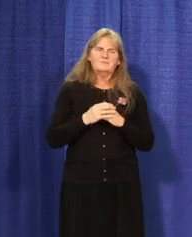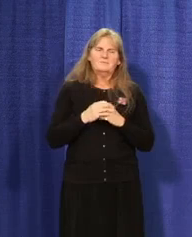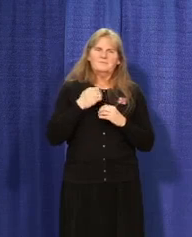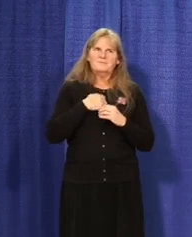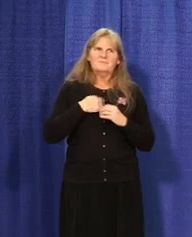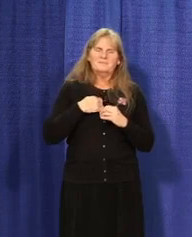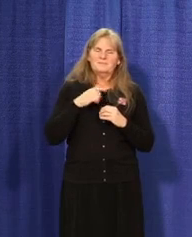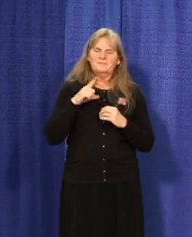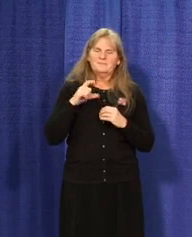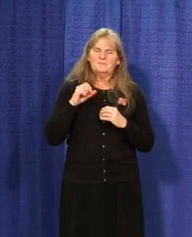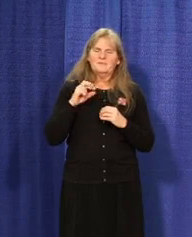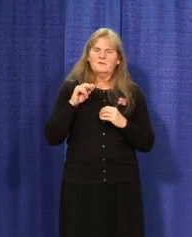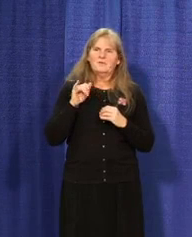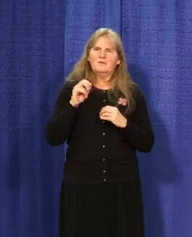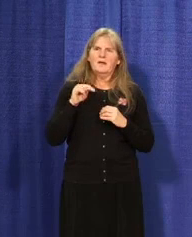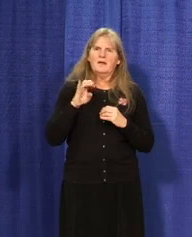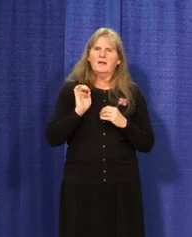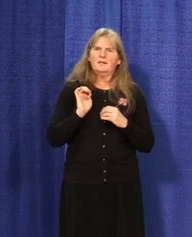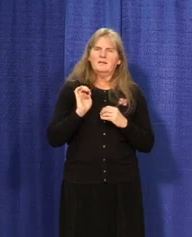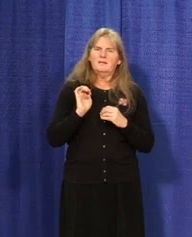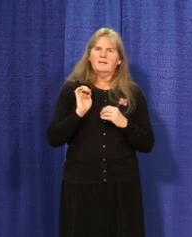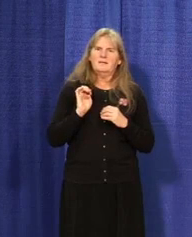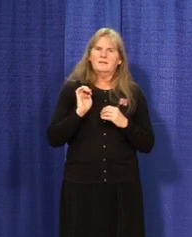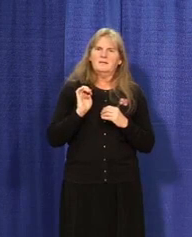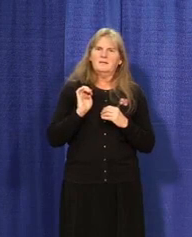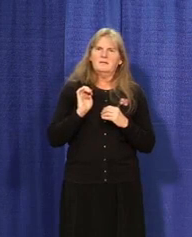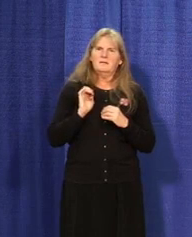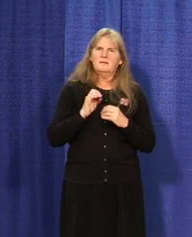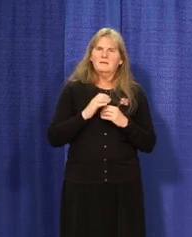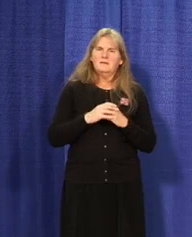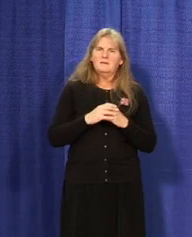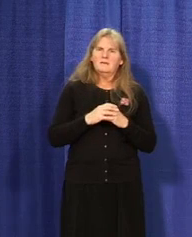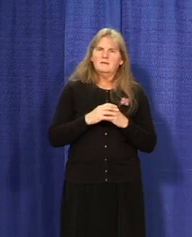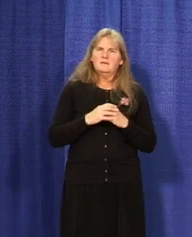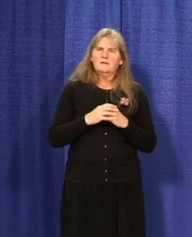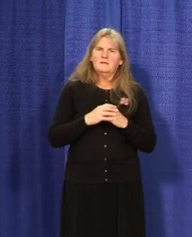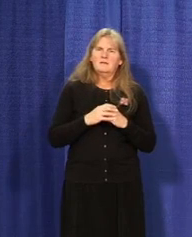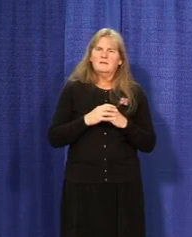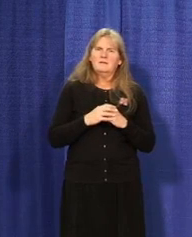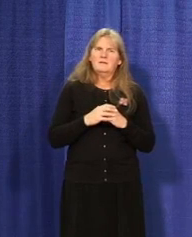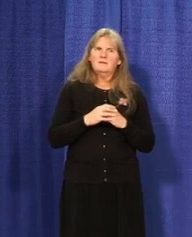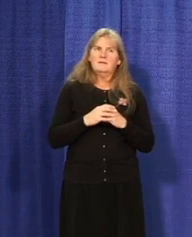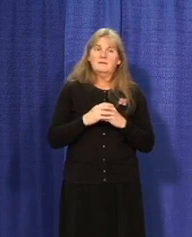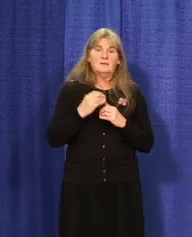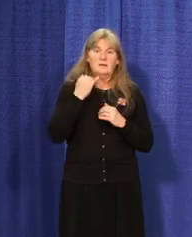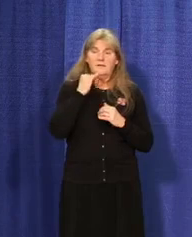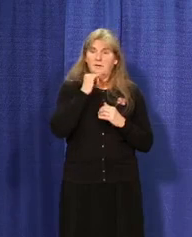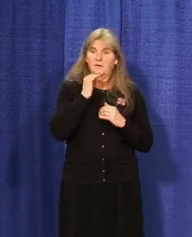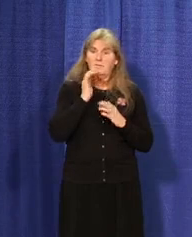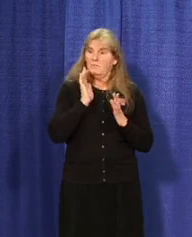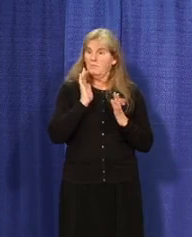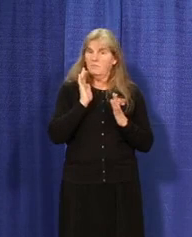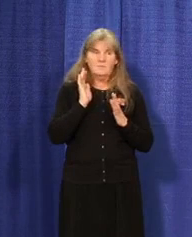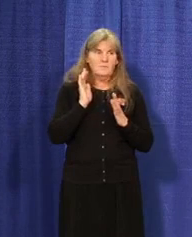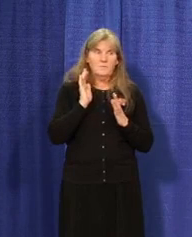for Lorraine? And if not, we will thank